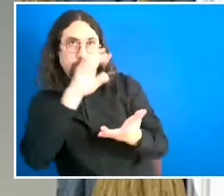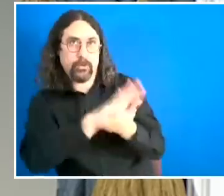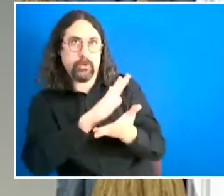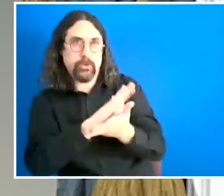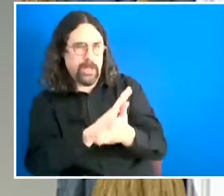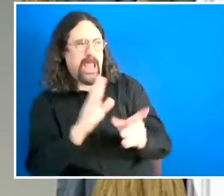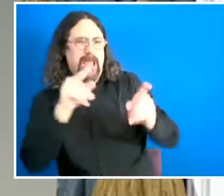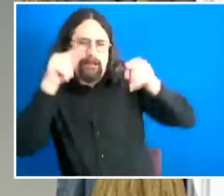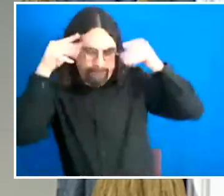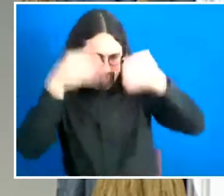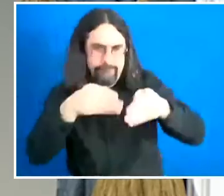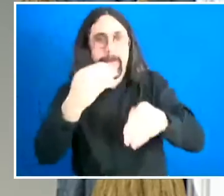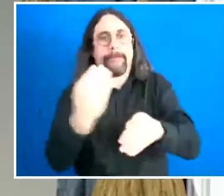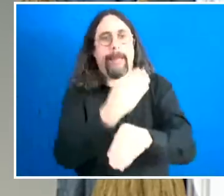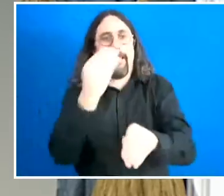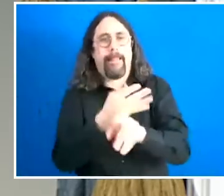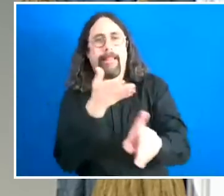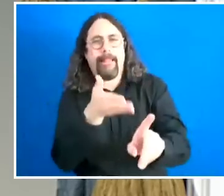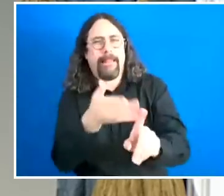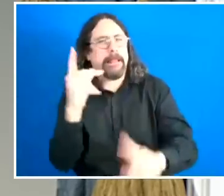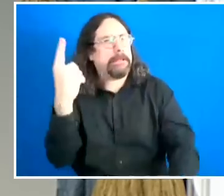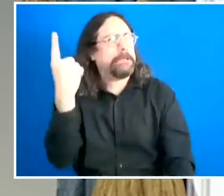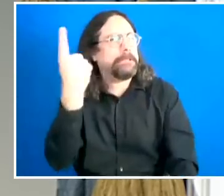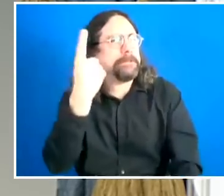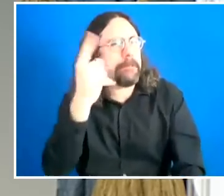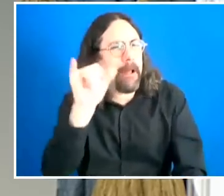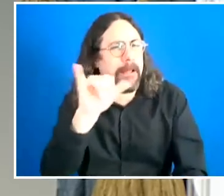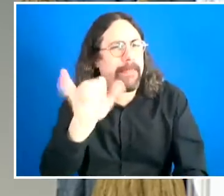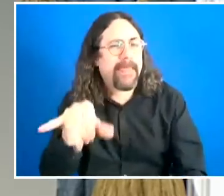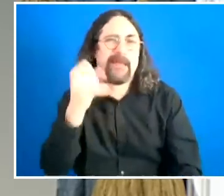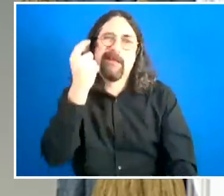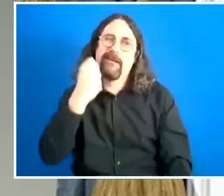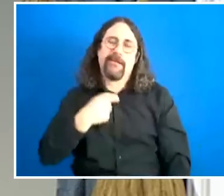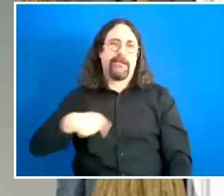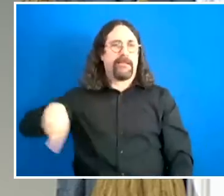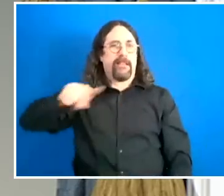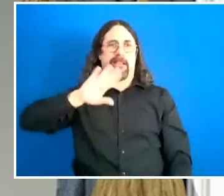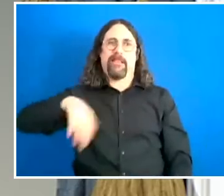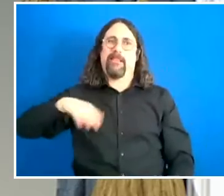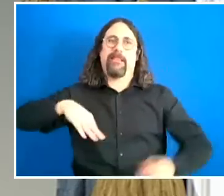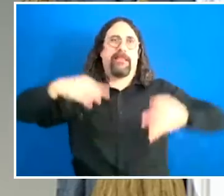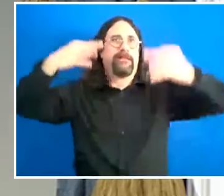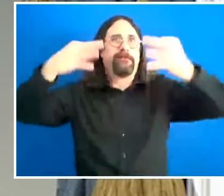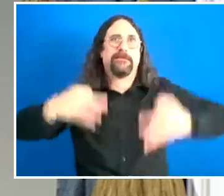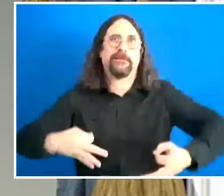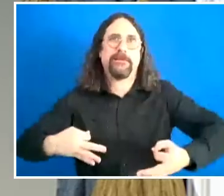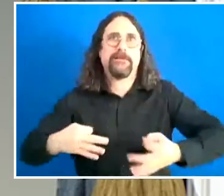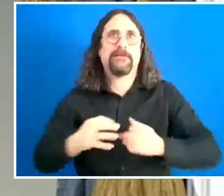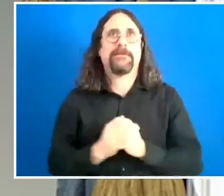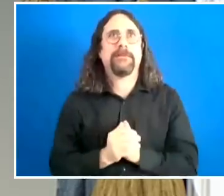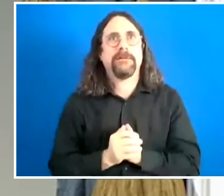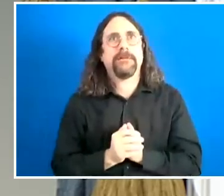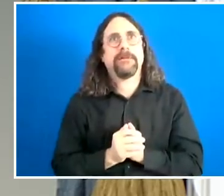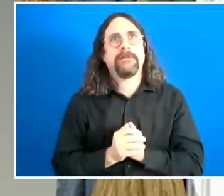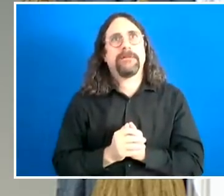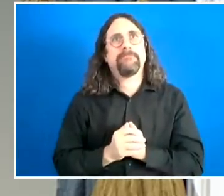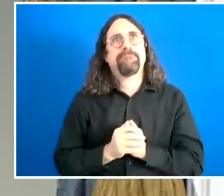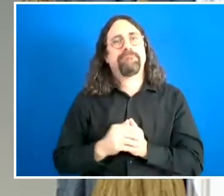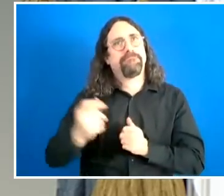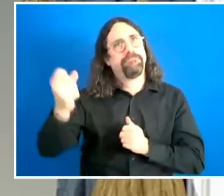GAP, THE OPPORTUNITY WE HAVE DURING THIS PANDEMIC IS THAT WE ARE CLOSING THAT DIGITAL DIVIDE. WE'RE CLOSING